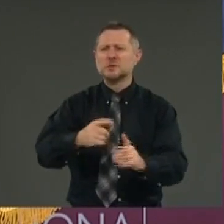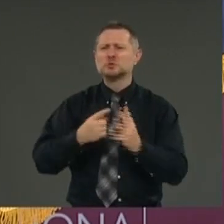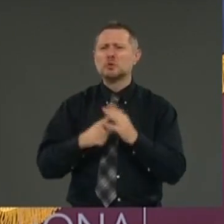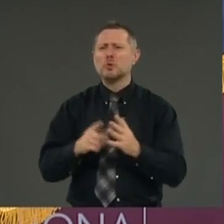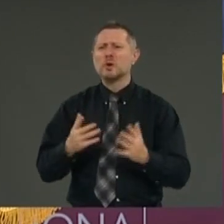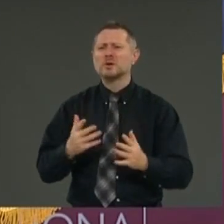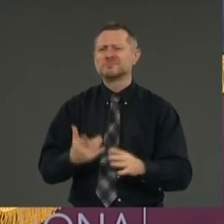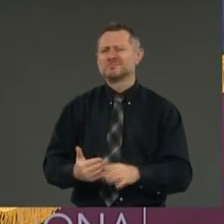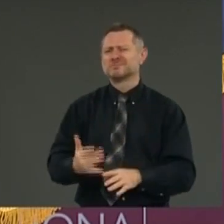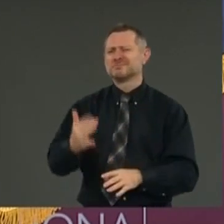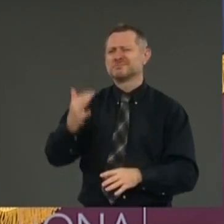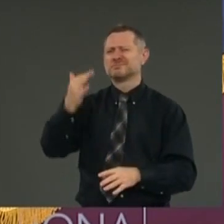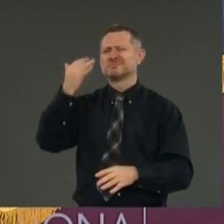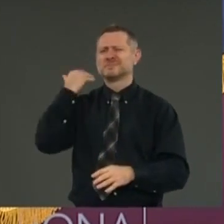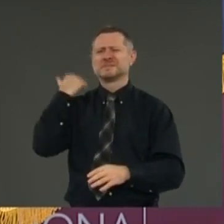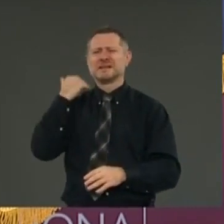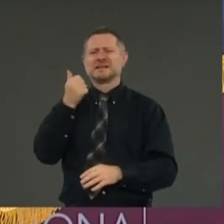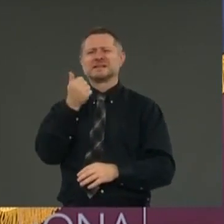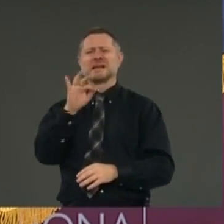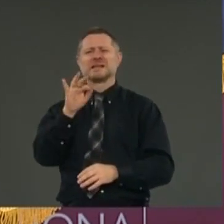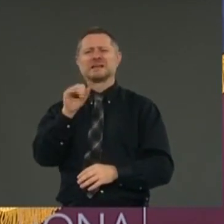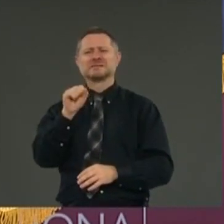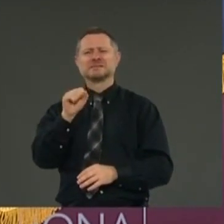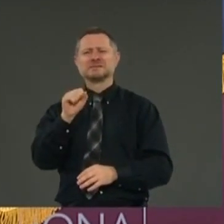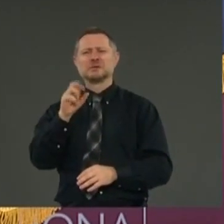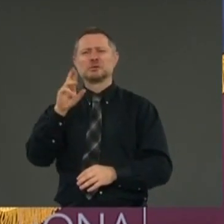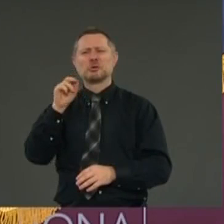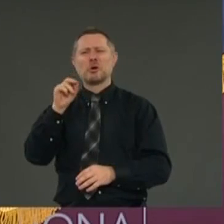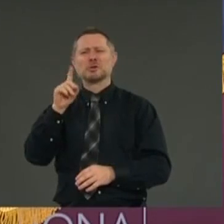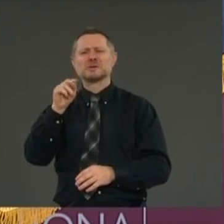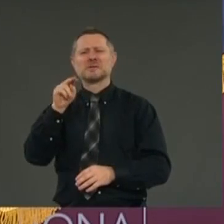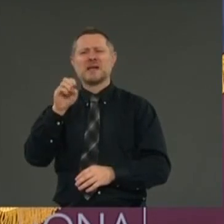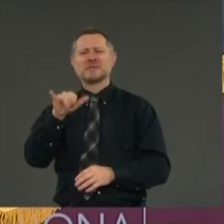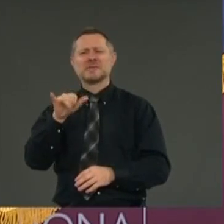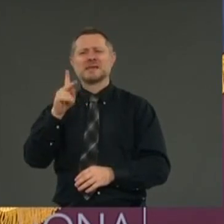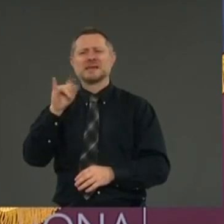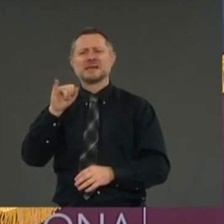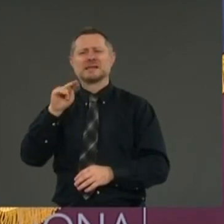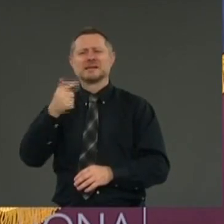AND THESE ARE JUST CHAPTERS. THE CHAPTERS STARTED MODERN DAY,